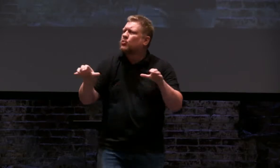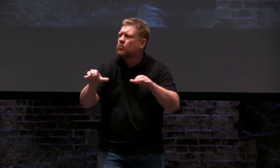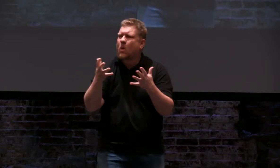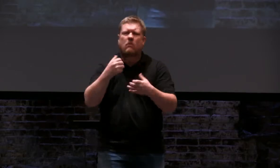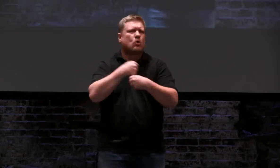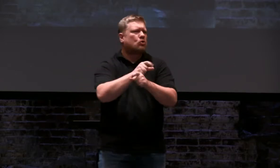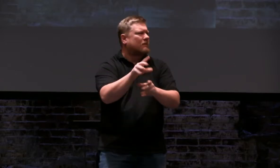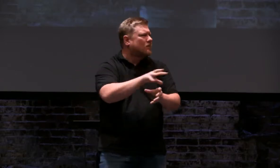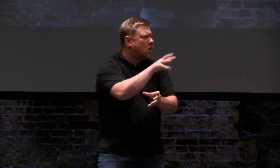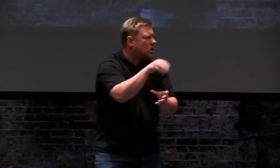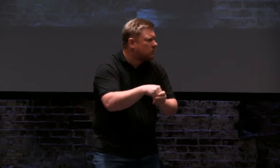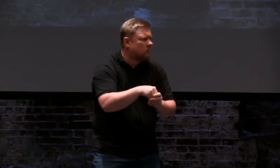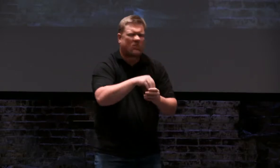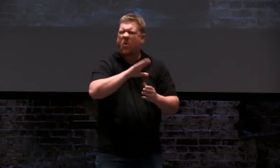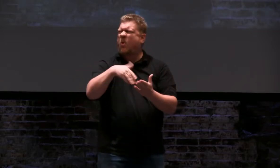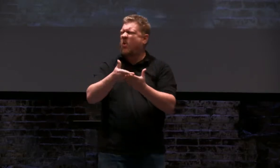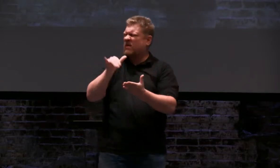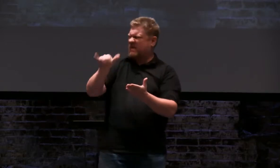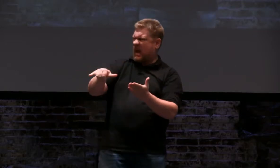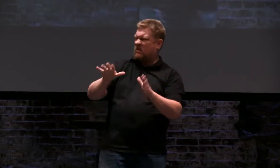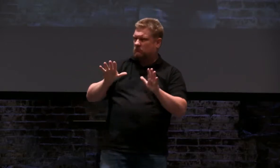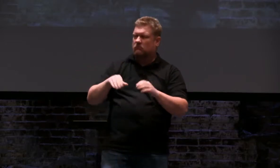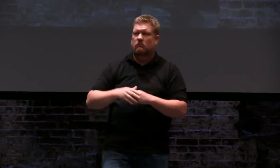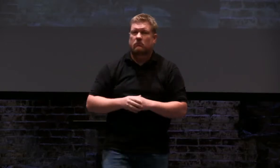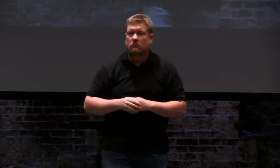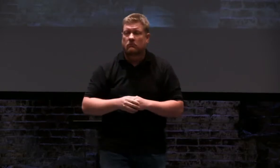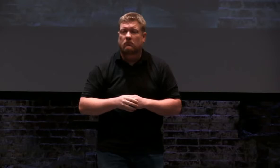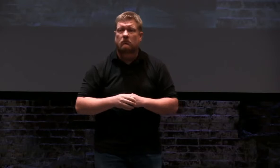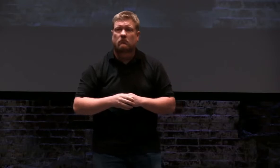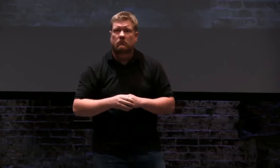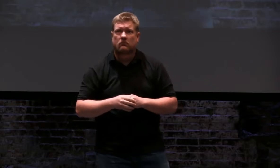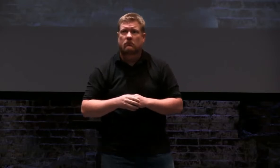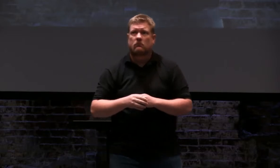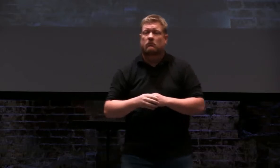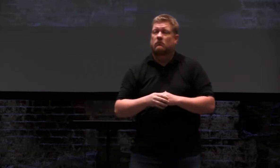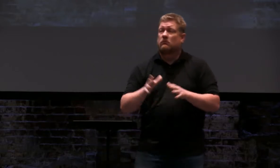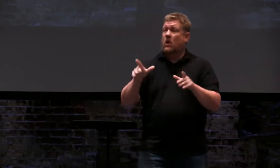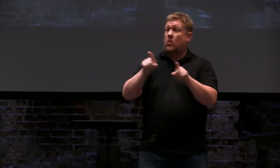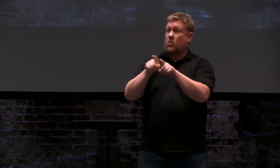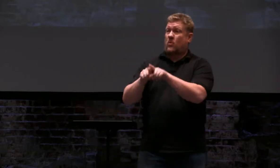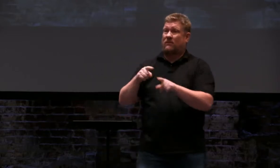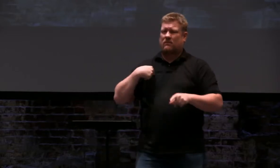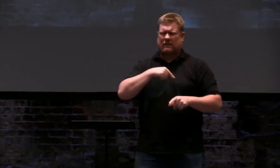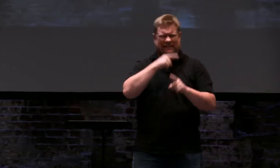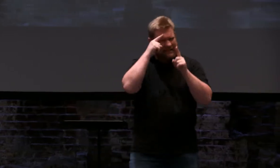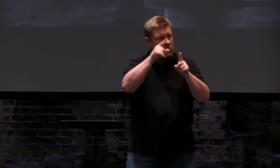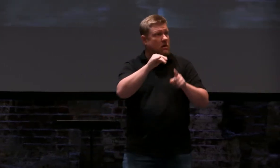by having this type of structure, and to report back on what the efforts are in each region.